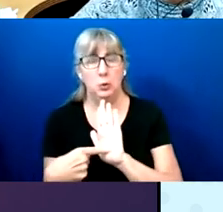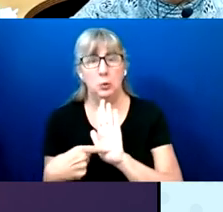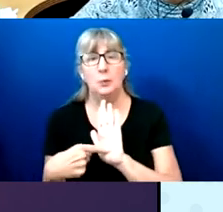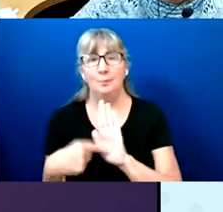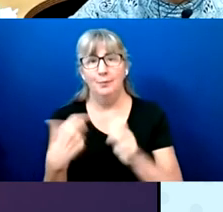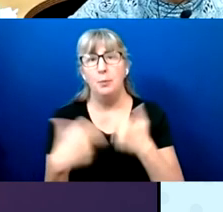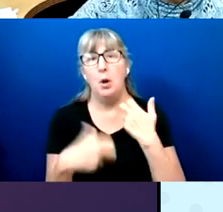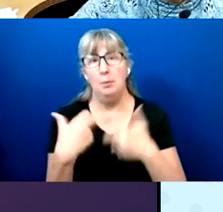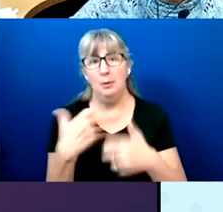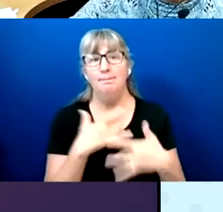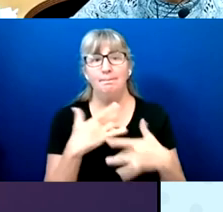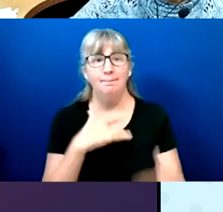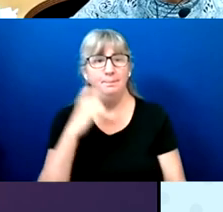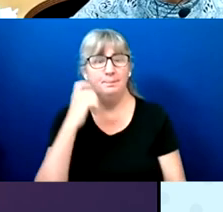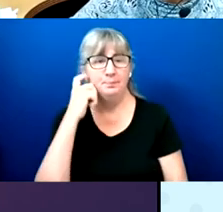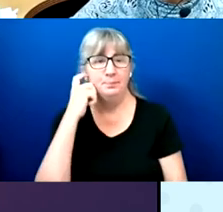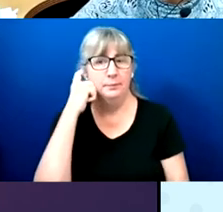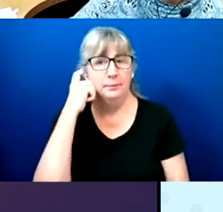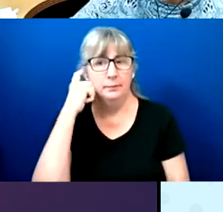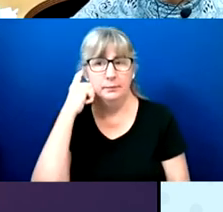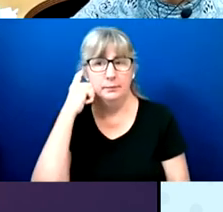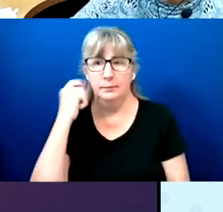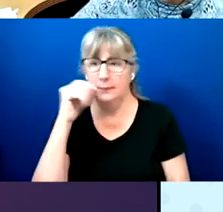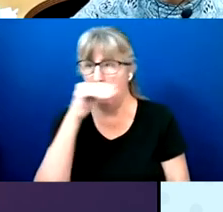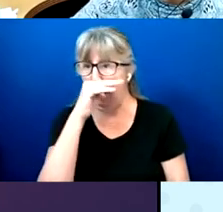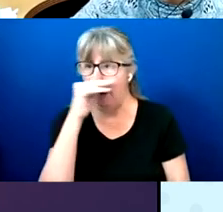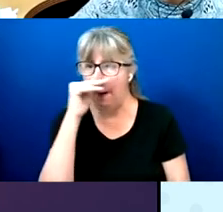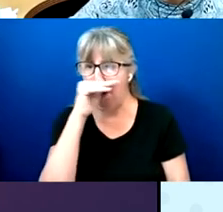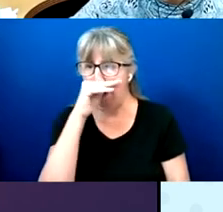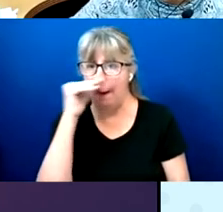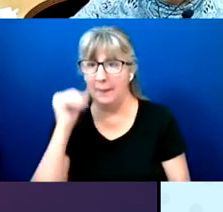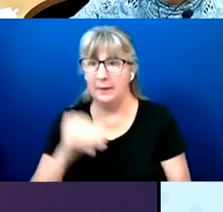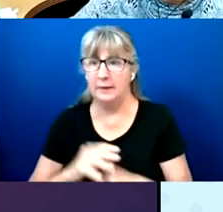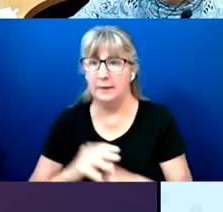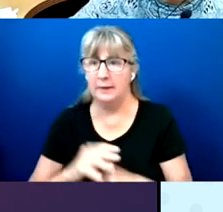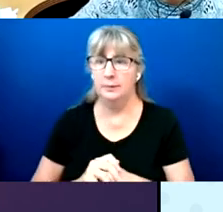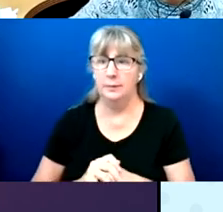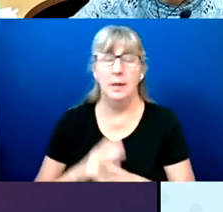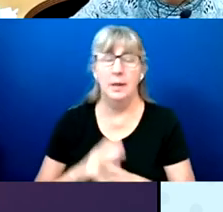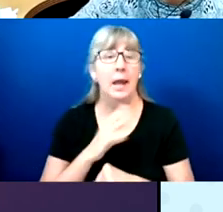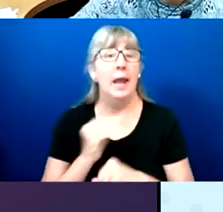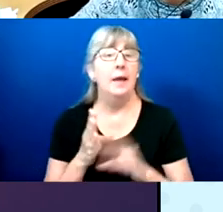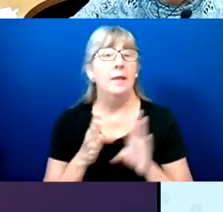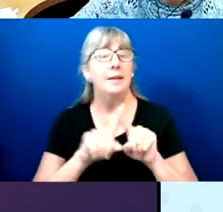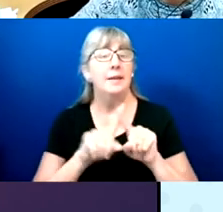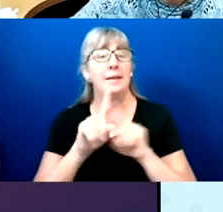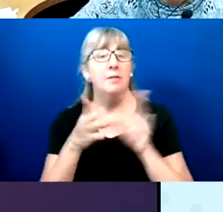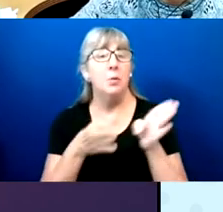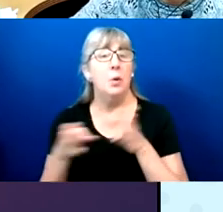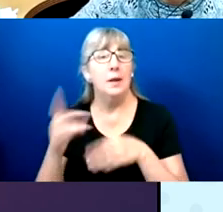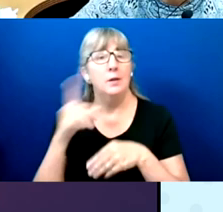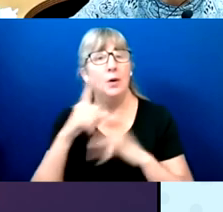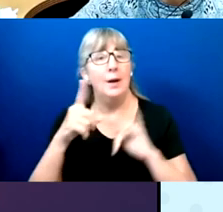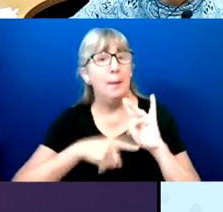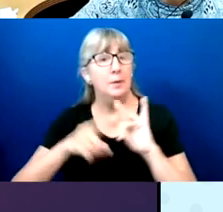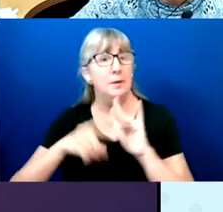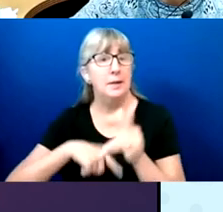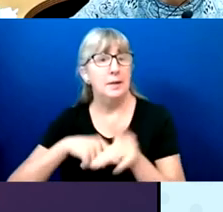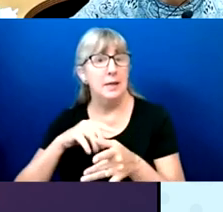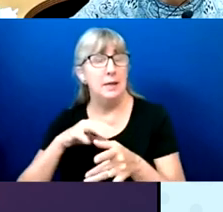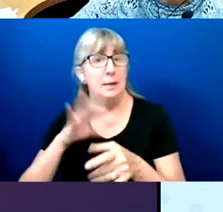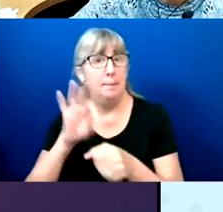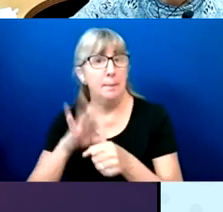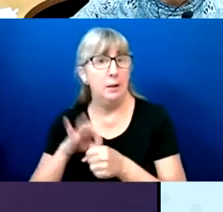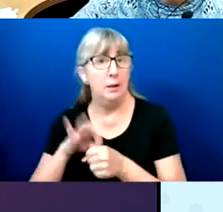And then the methods used to mark absentee ballot, 37% marked paper ballot